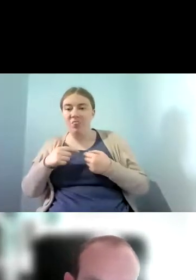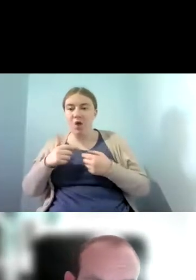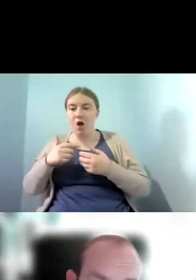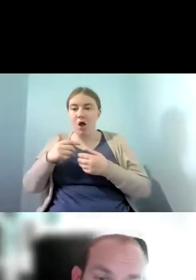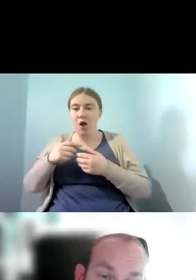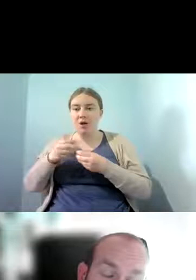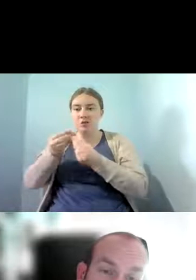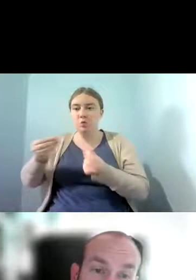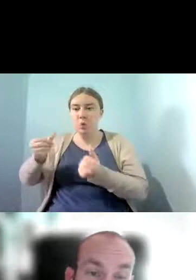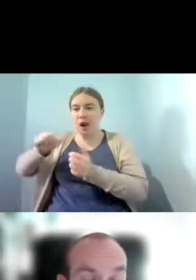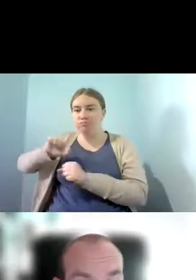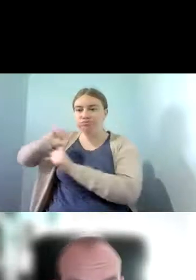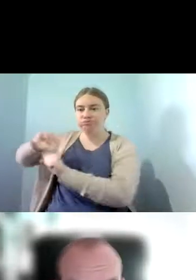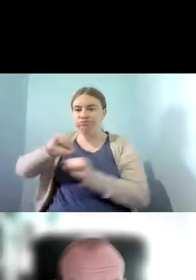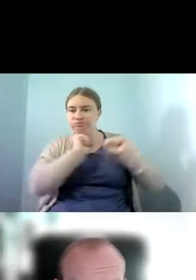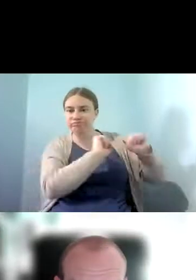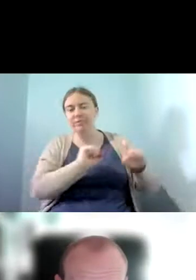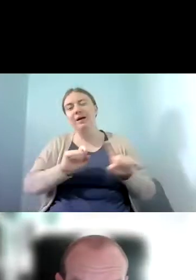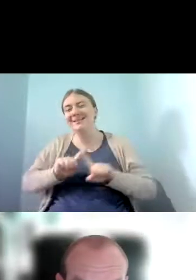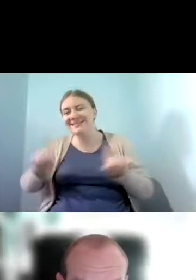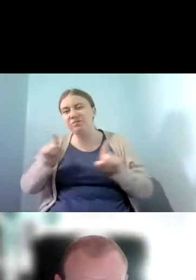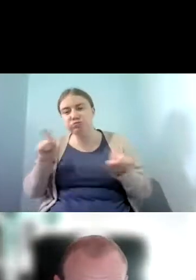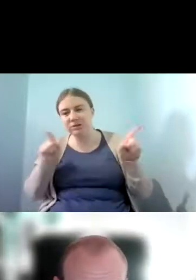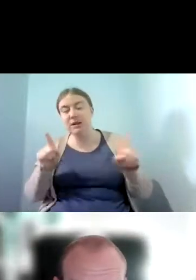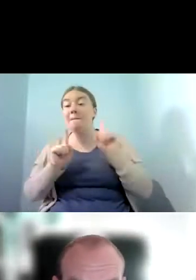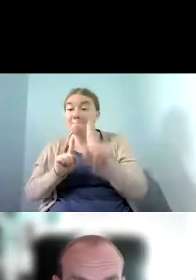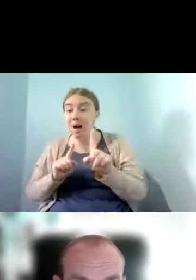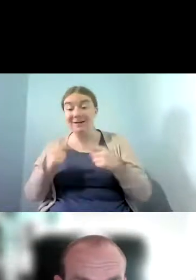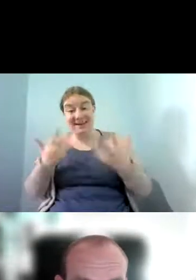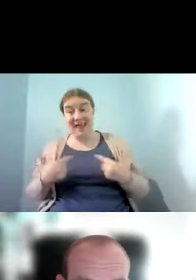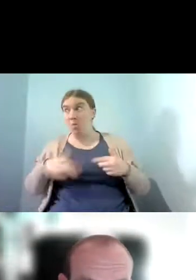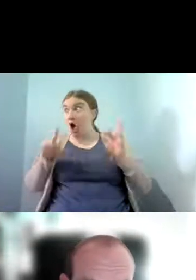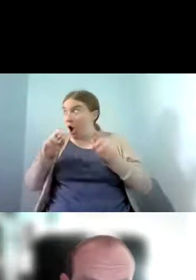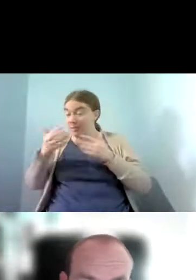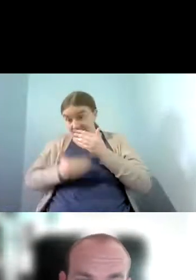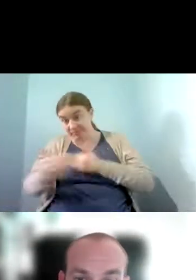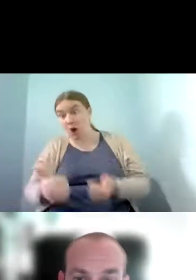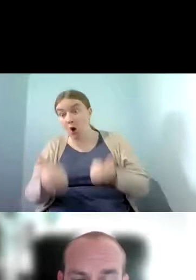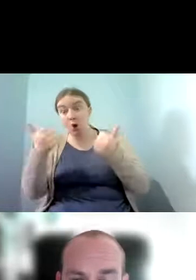so we're just we're hoping now for some really good weather over the summer to to allow us to